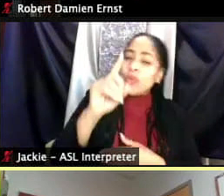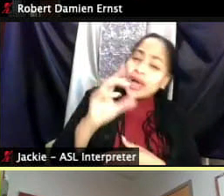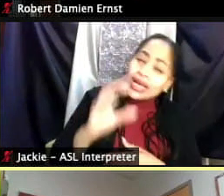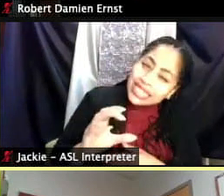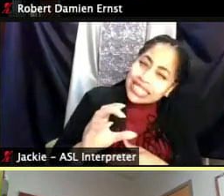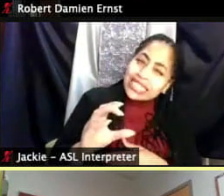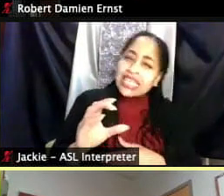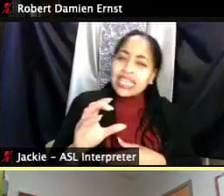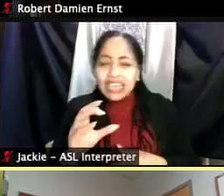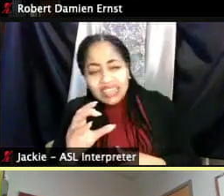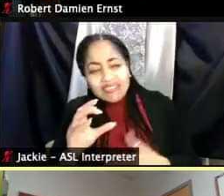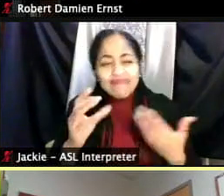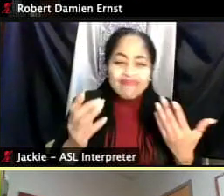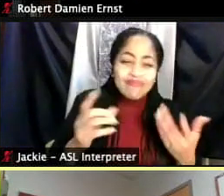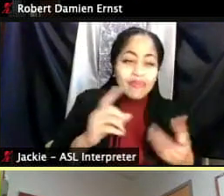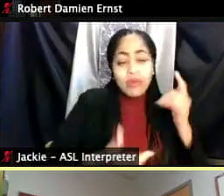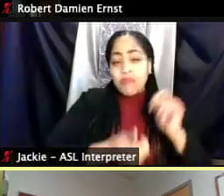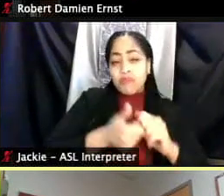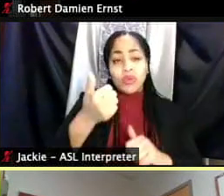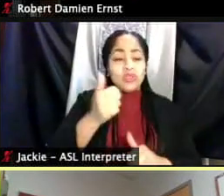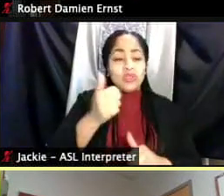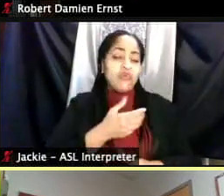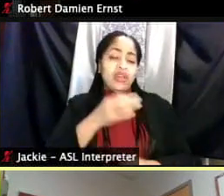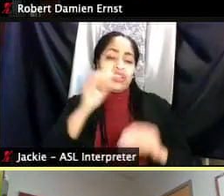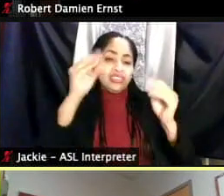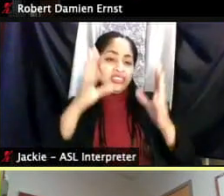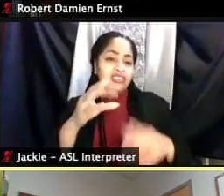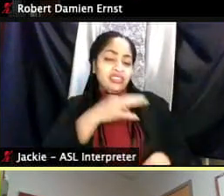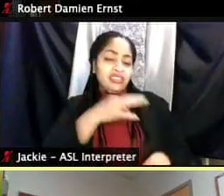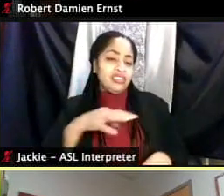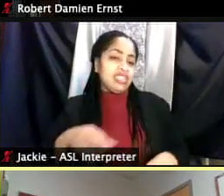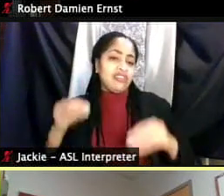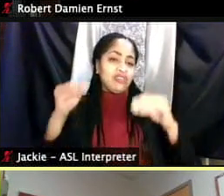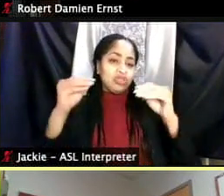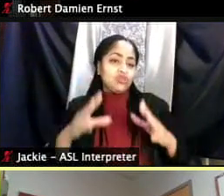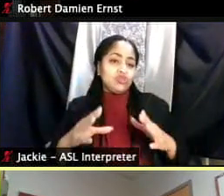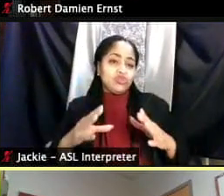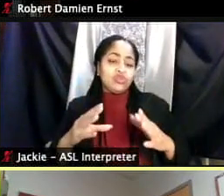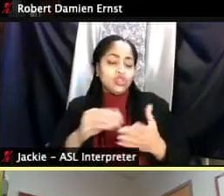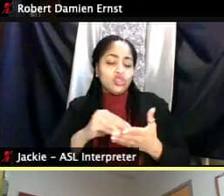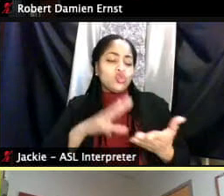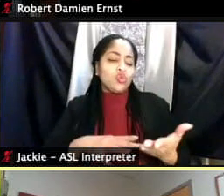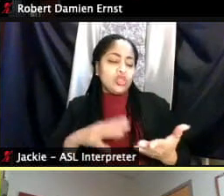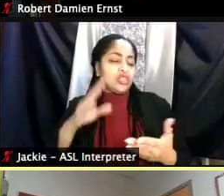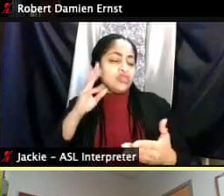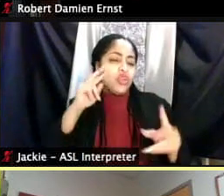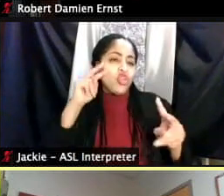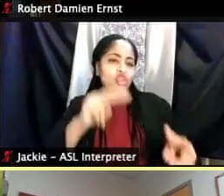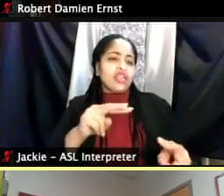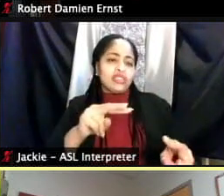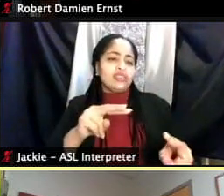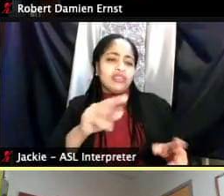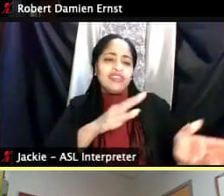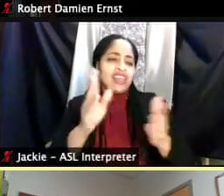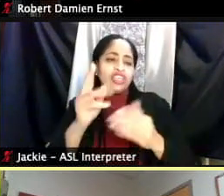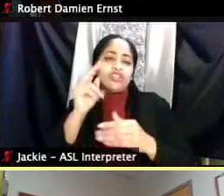but most of the faculty, staff, students we're looking at Phase 2. But again, that may change.